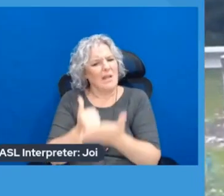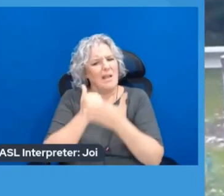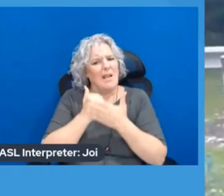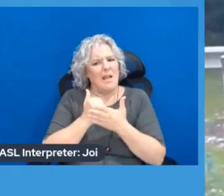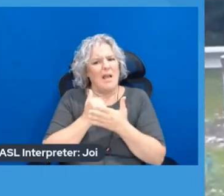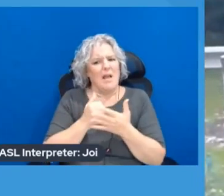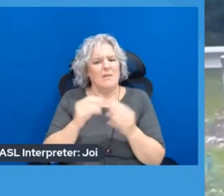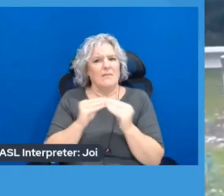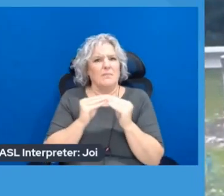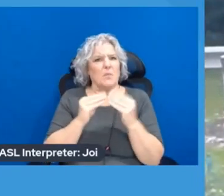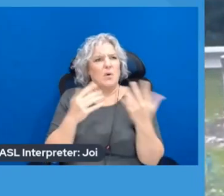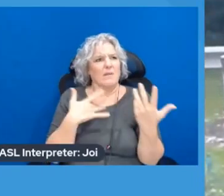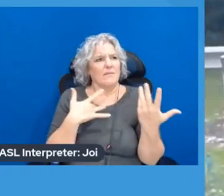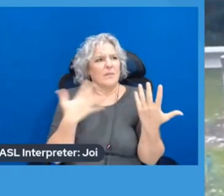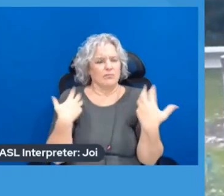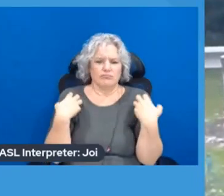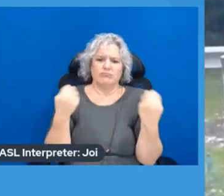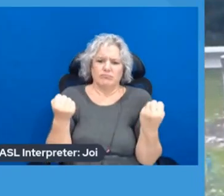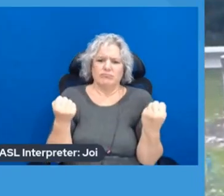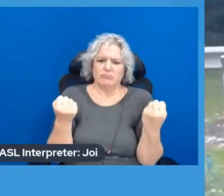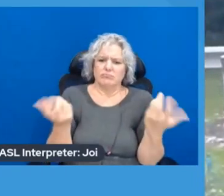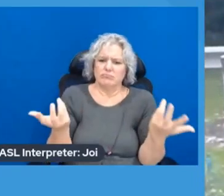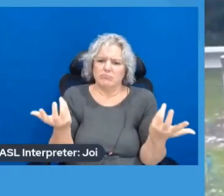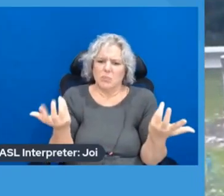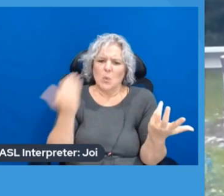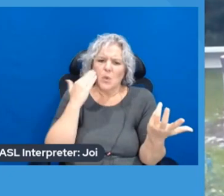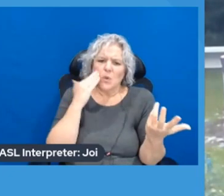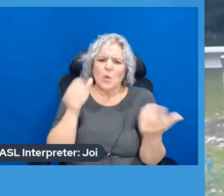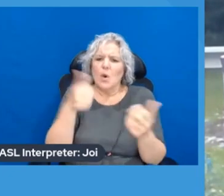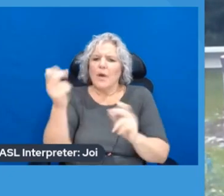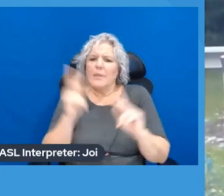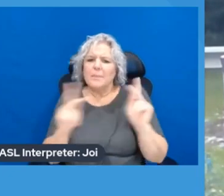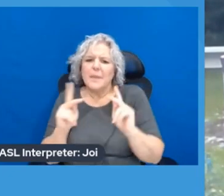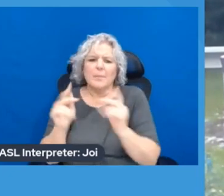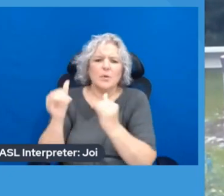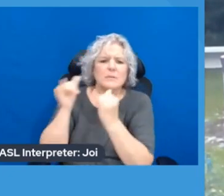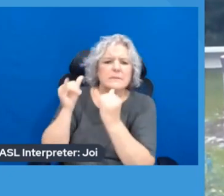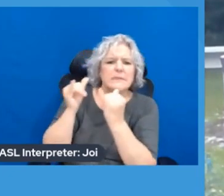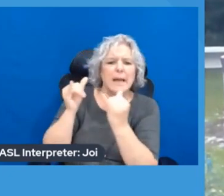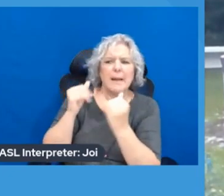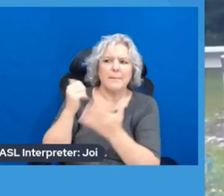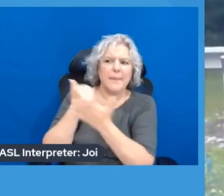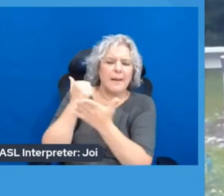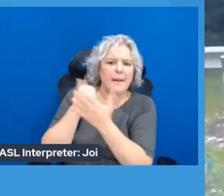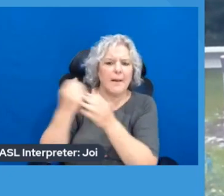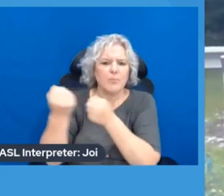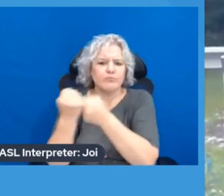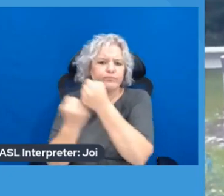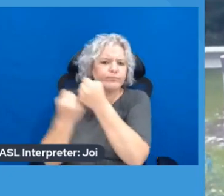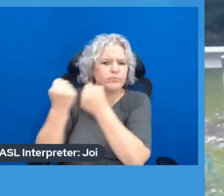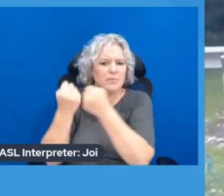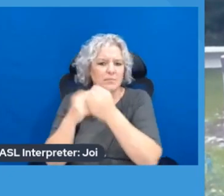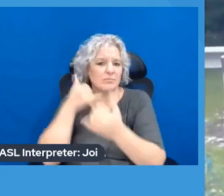that we at least knew a couple of other people who were doing what we were doing. And then you could pick up the phone and call them.